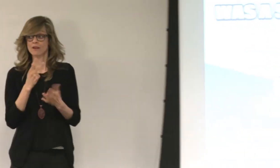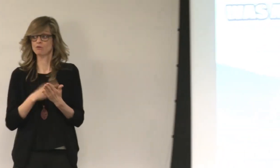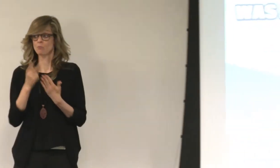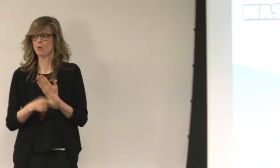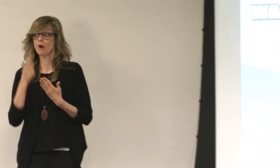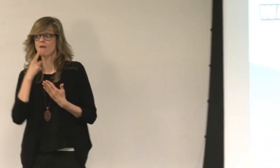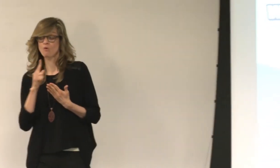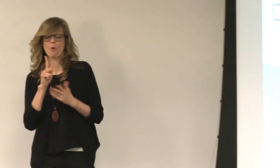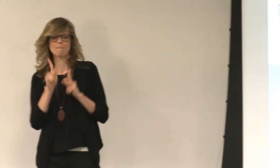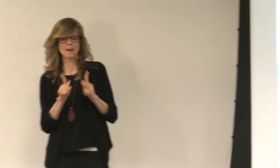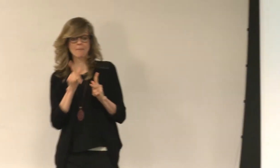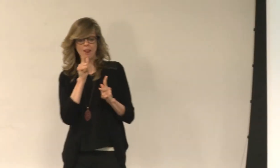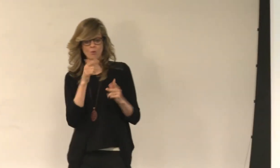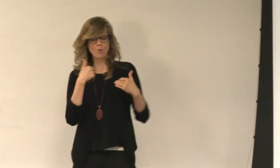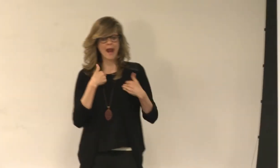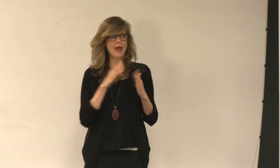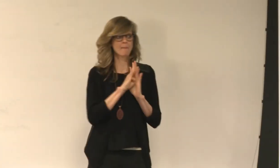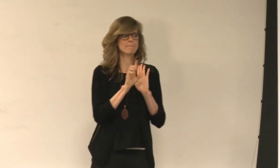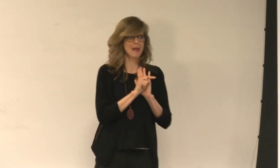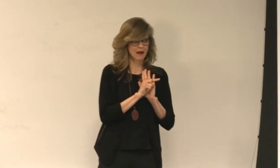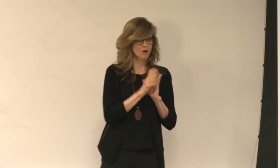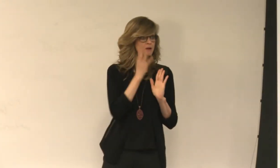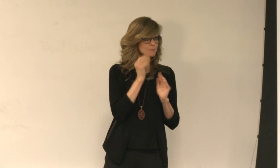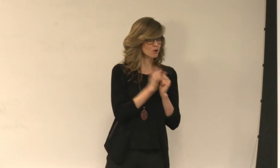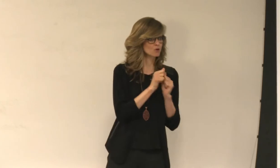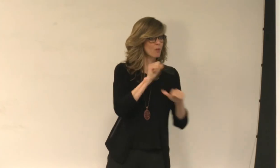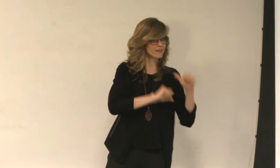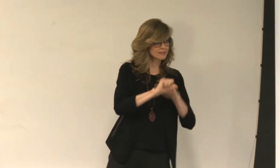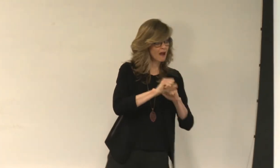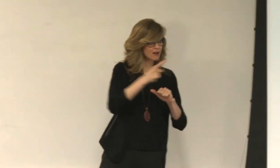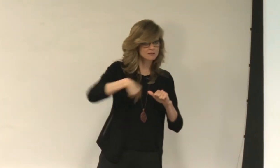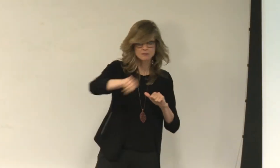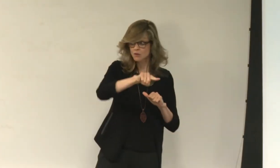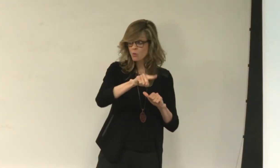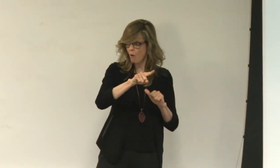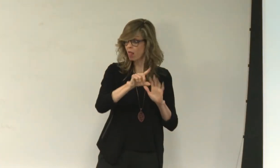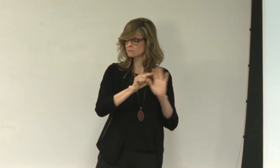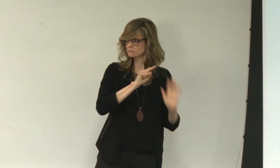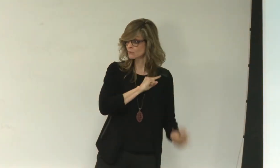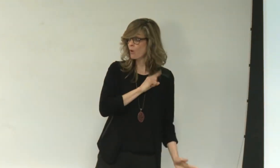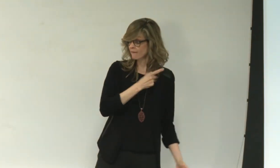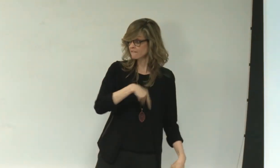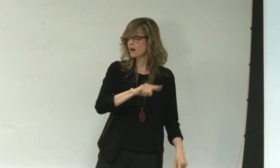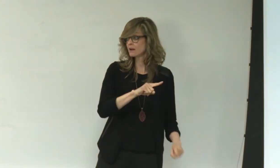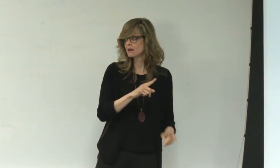IT WAS A ONE-YEAR PROGRAM FOR PEOPLE LIKE MYSELF WHO HAD A BACKGROUND IN SCIENCE